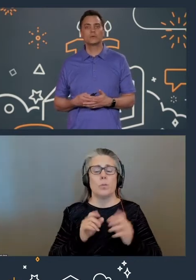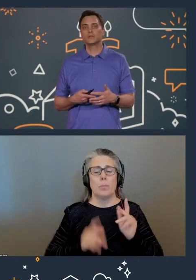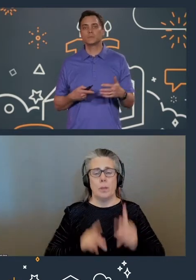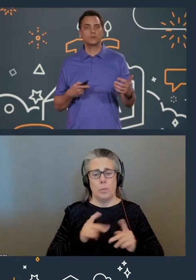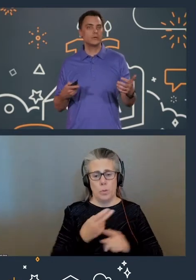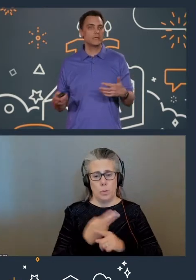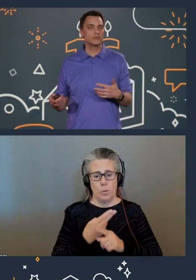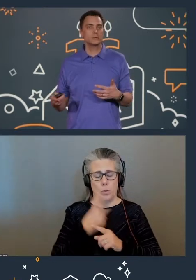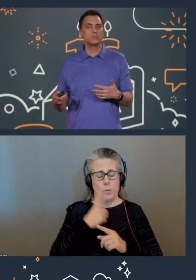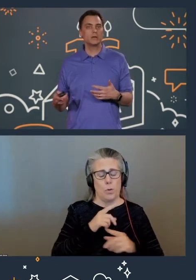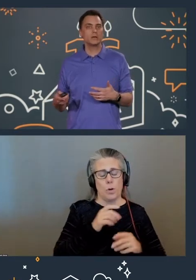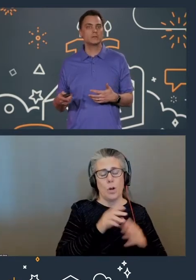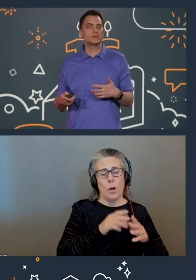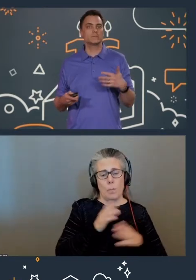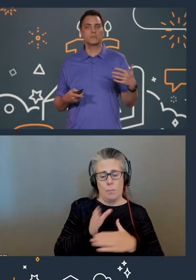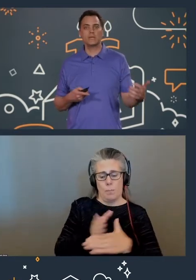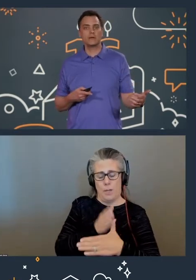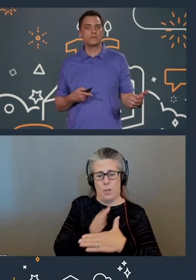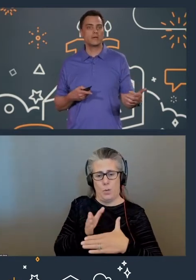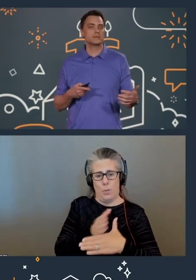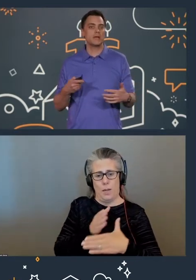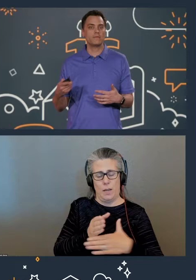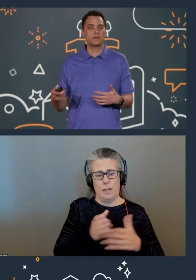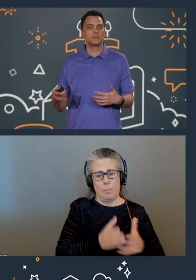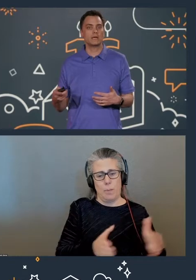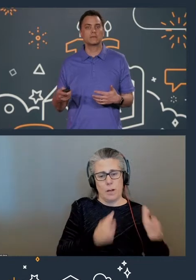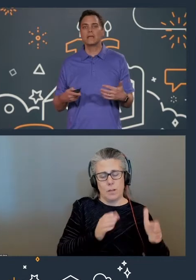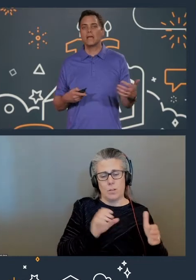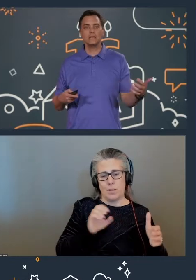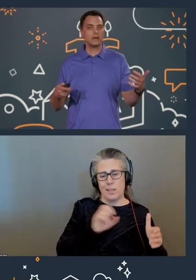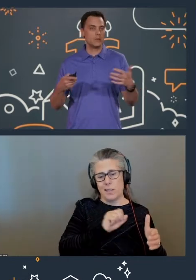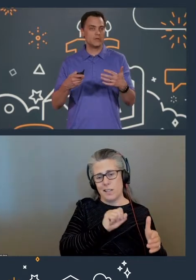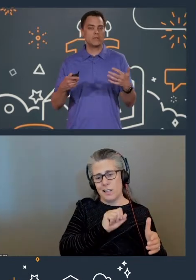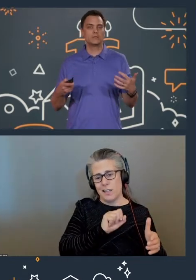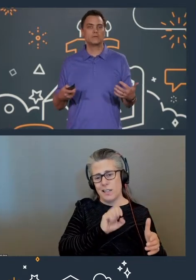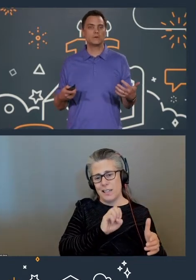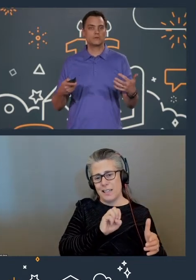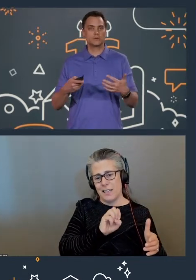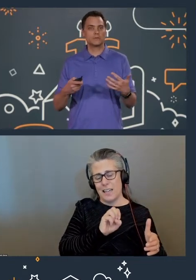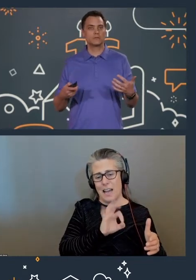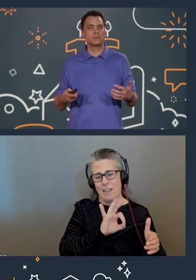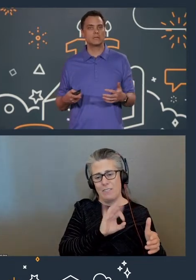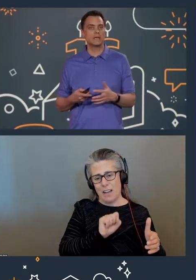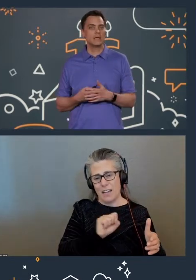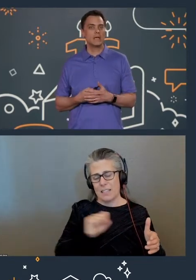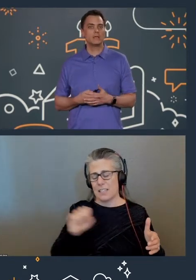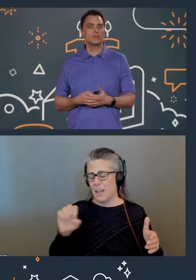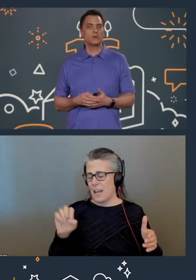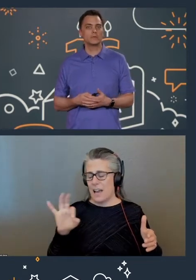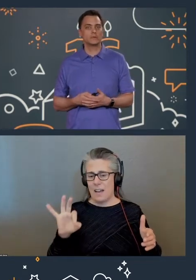Whether it's between S3 buckets, or from EFS to FSx, any combination of those services that AWS,